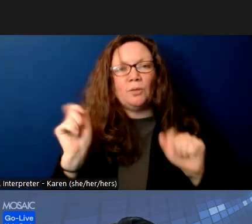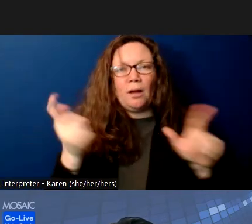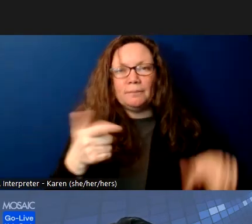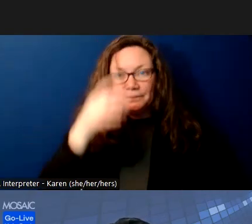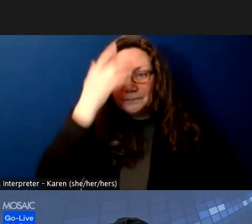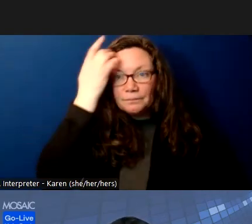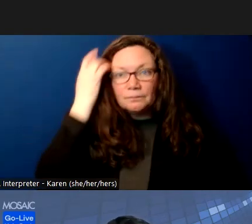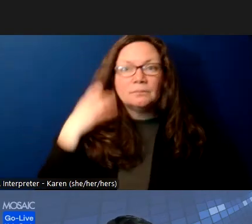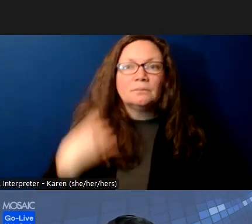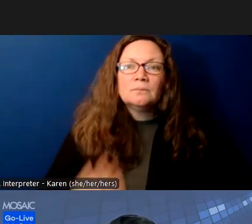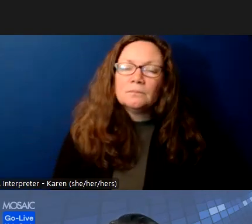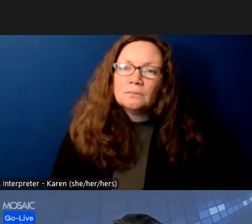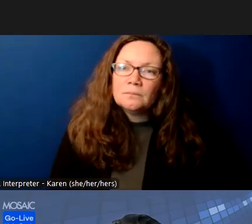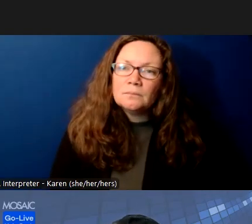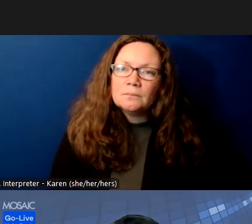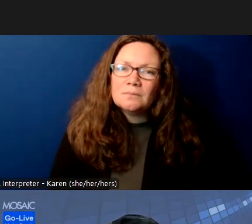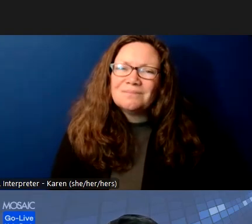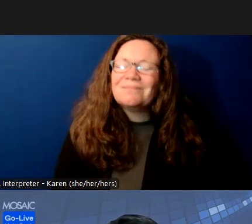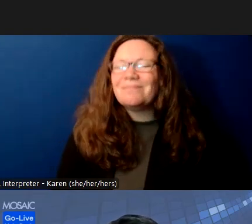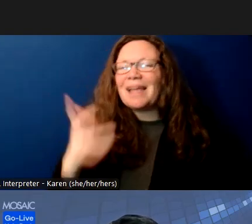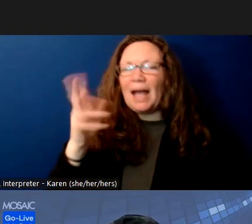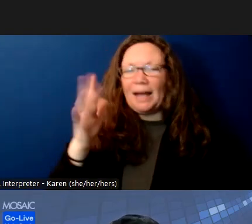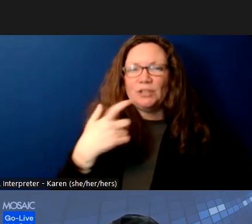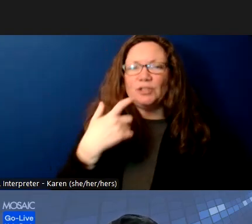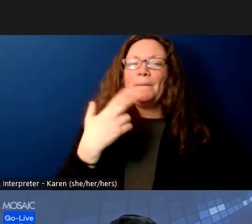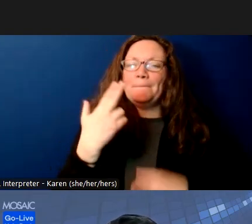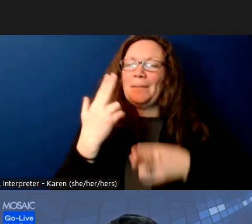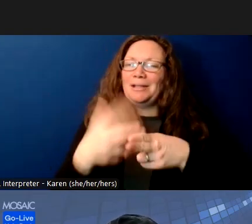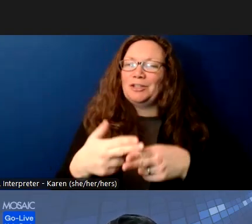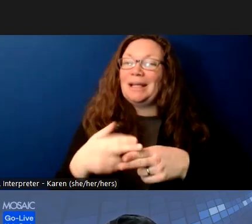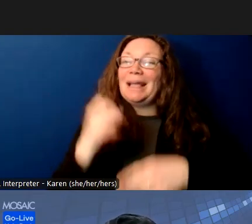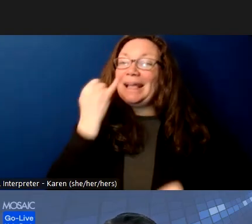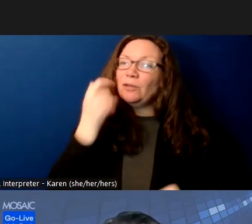As I said, we'll get to your inquiry as soon as possible. We have plenty of people that will be taking tickets.